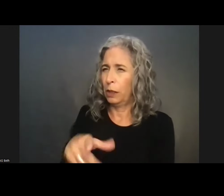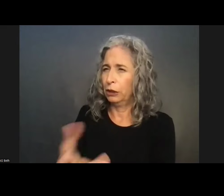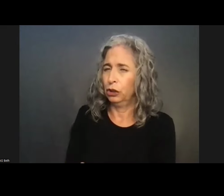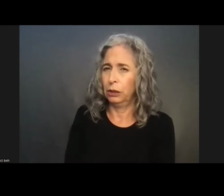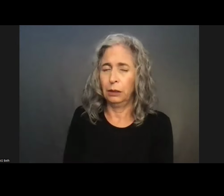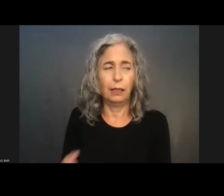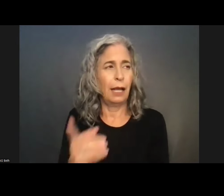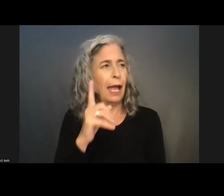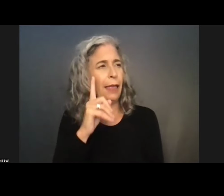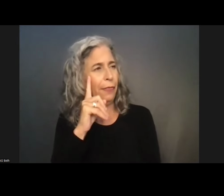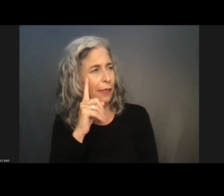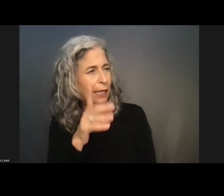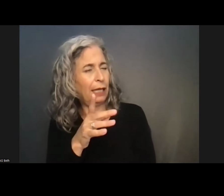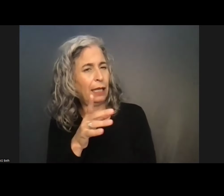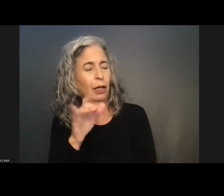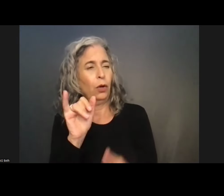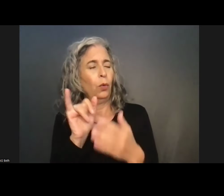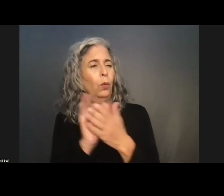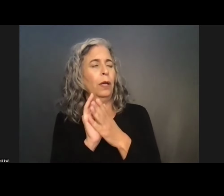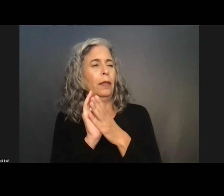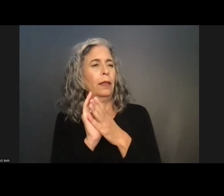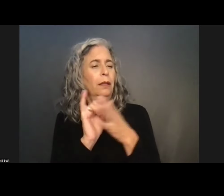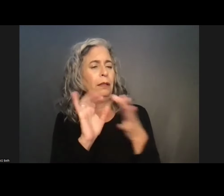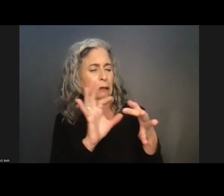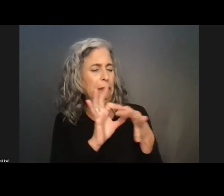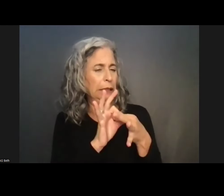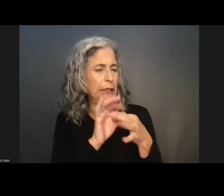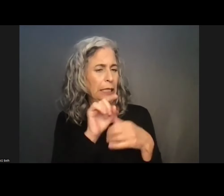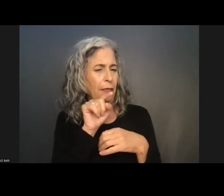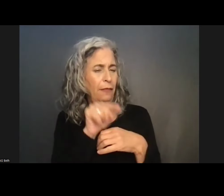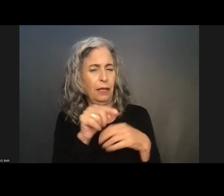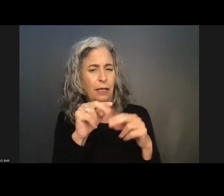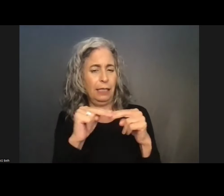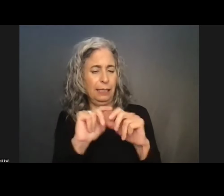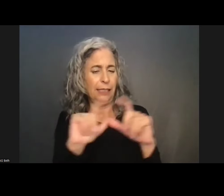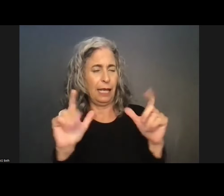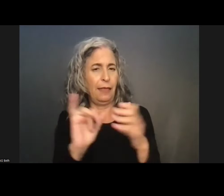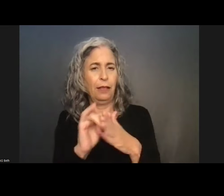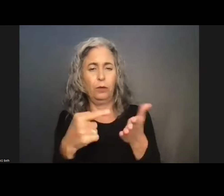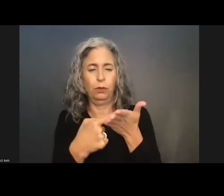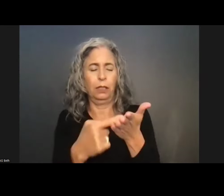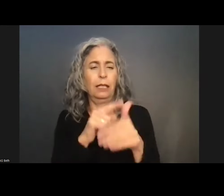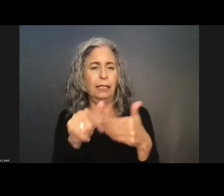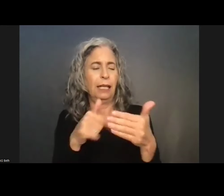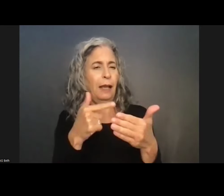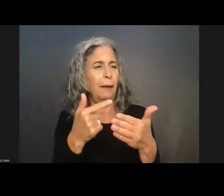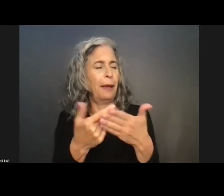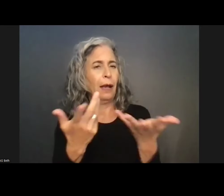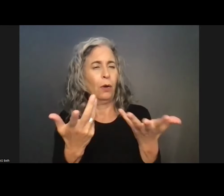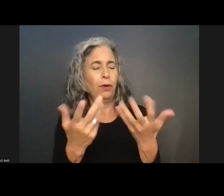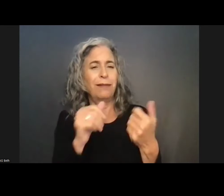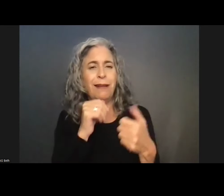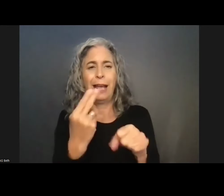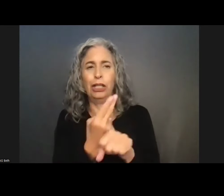it was in reference to the slide where you were talking about not using video if it's